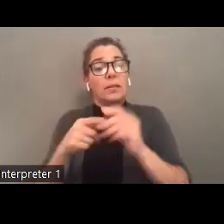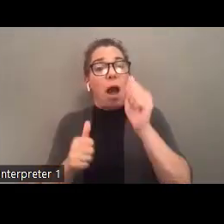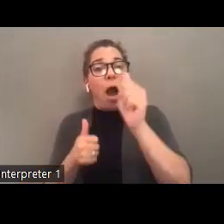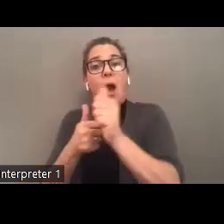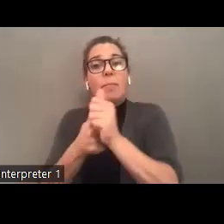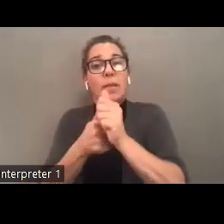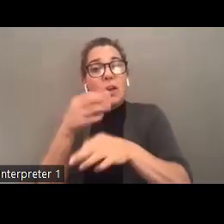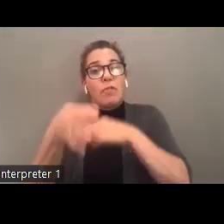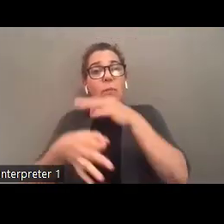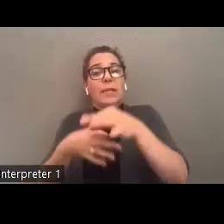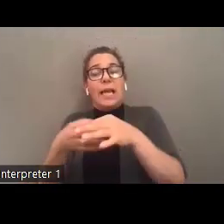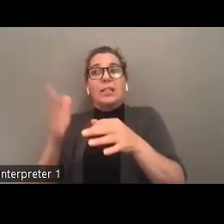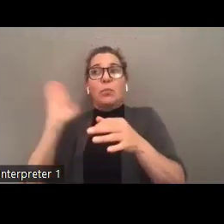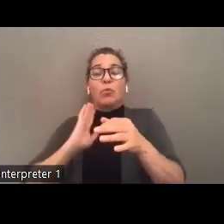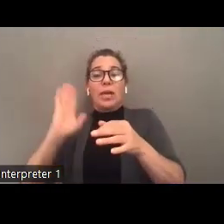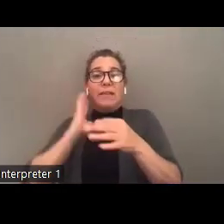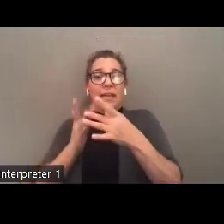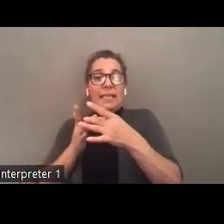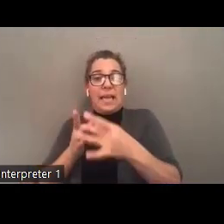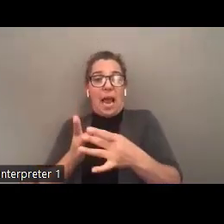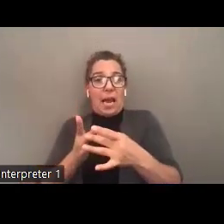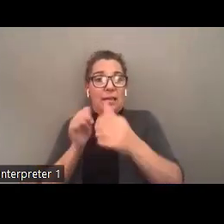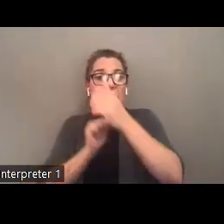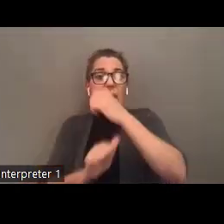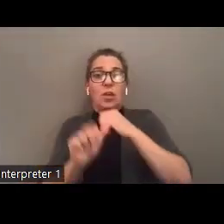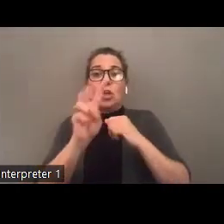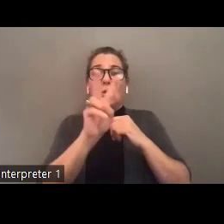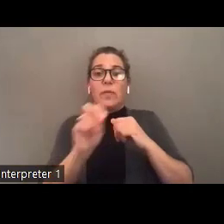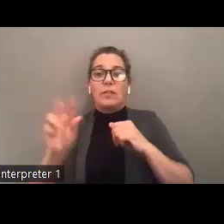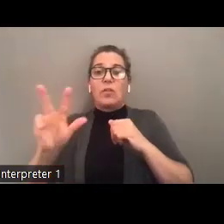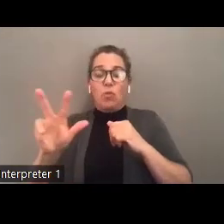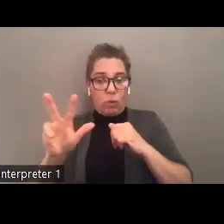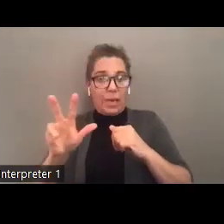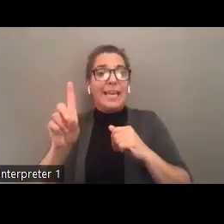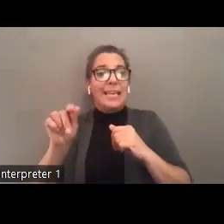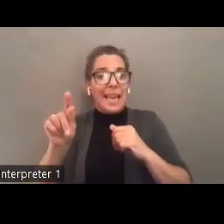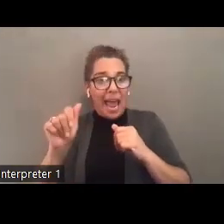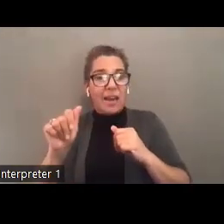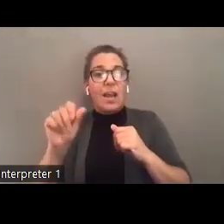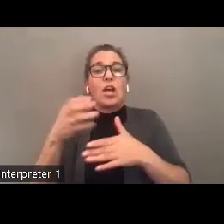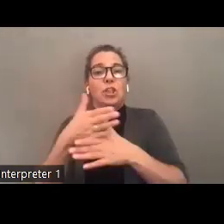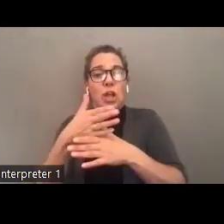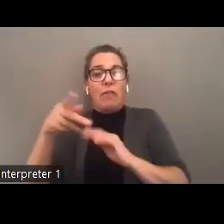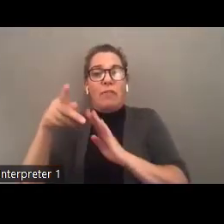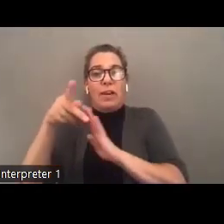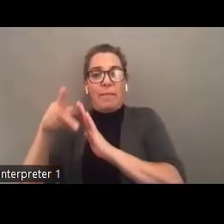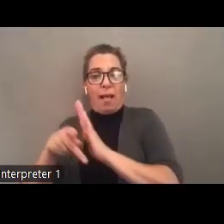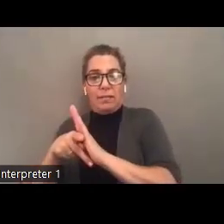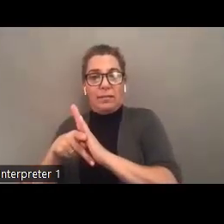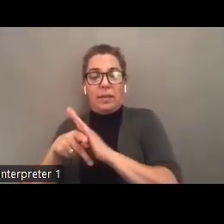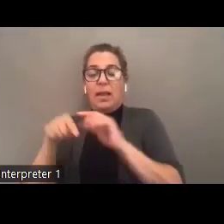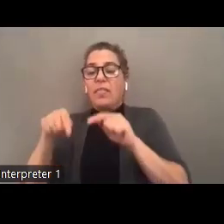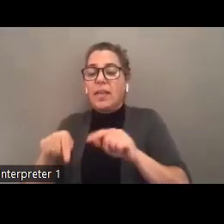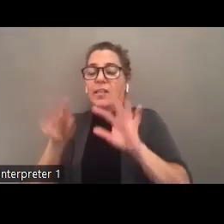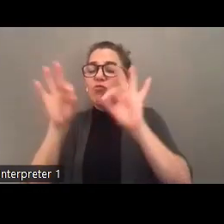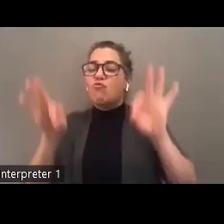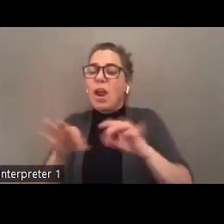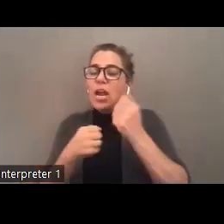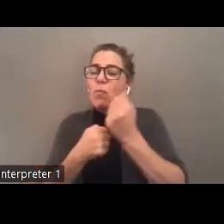that was previously provided under the 2003 data sharing policy. This framework is intended to be broadly applicable